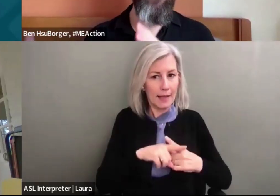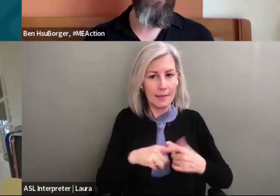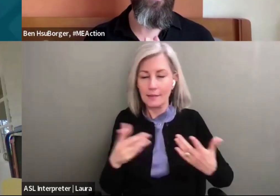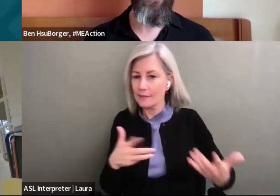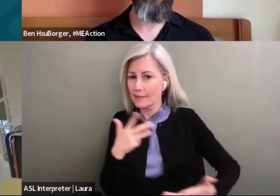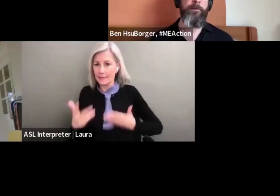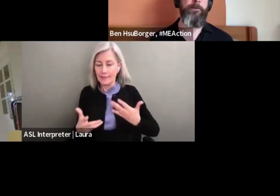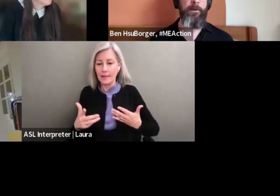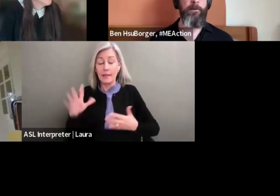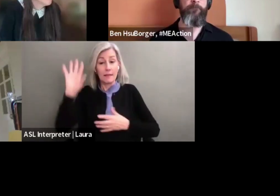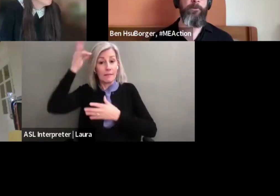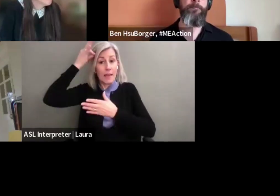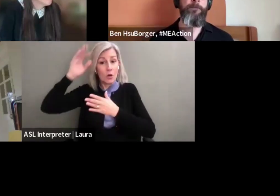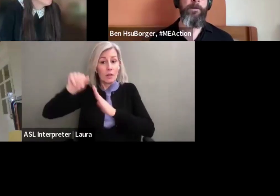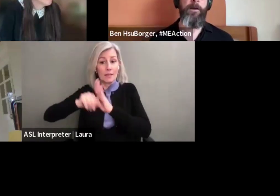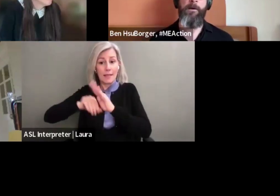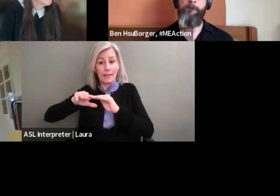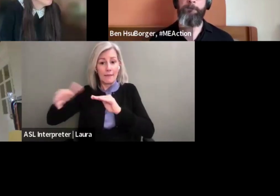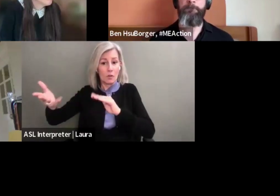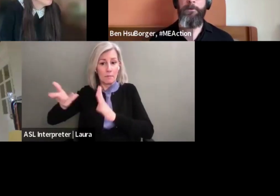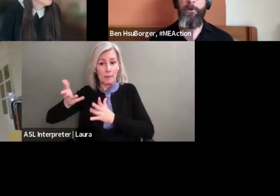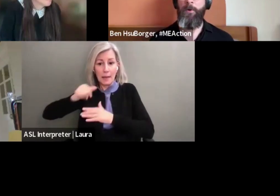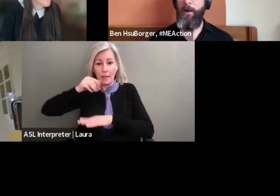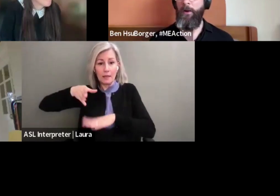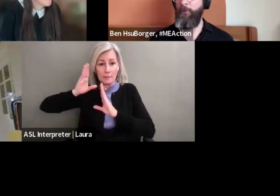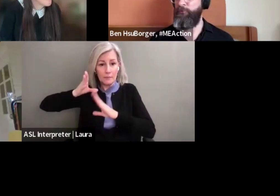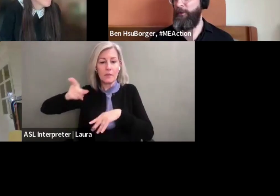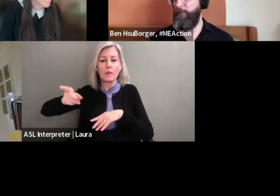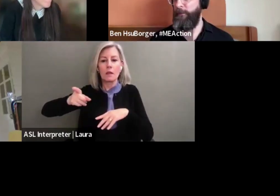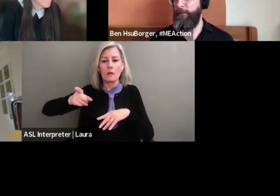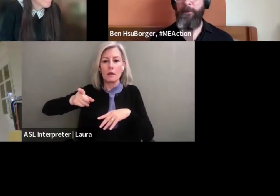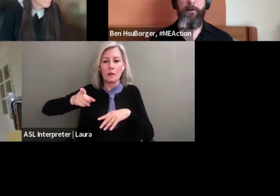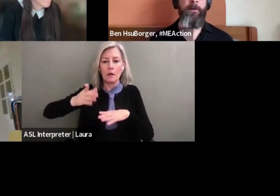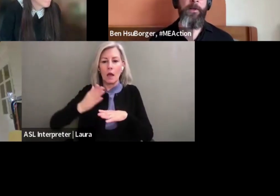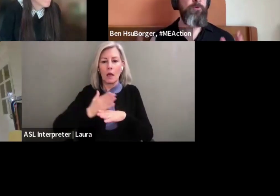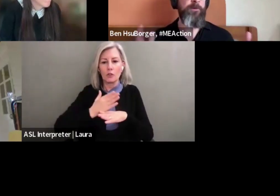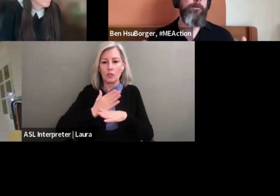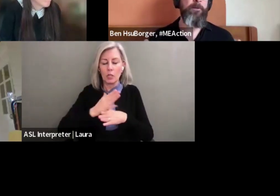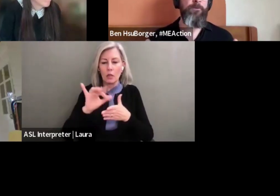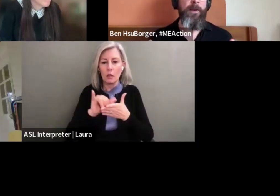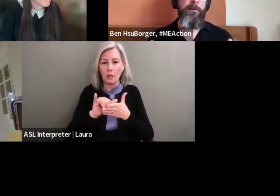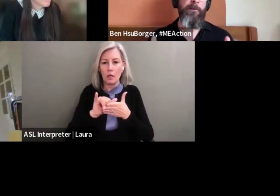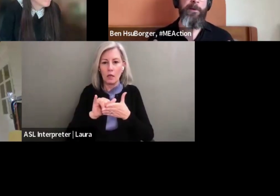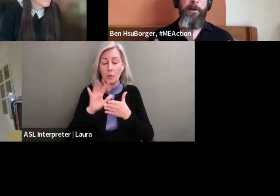The question is, how are we defining what is serious or complex?